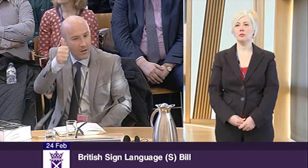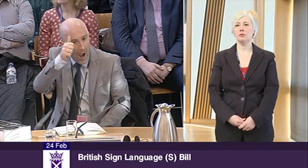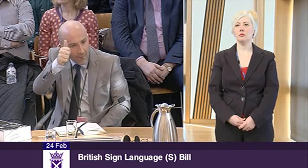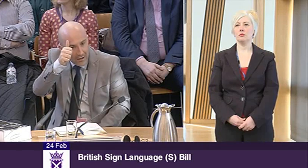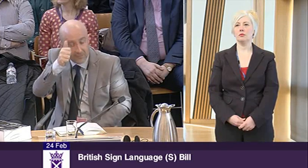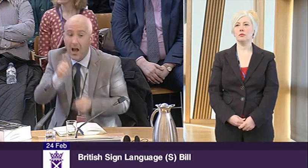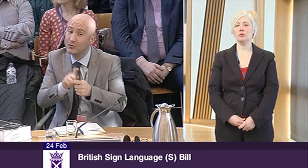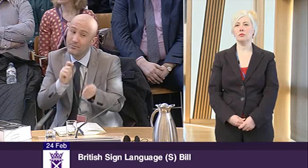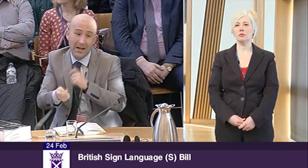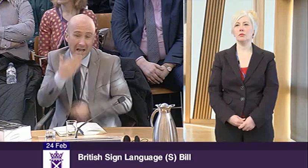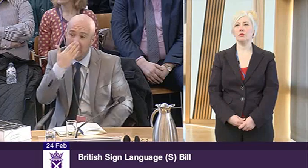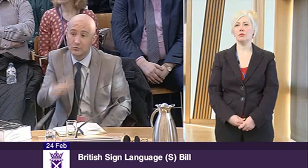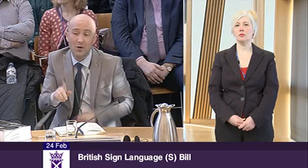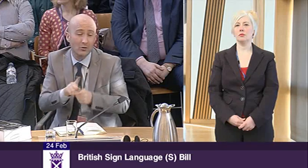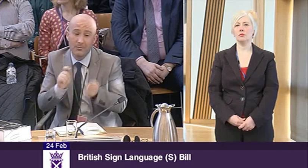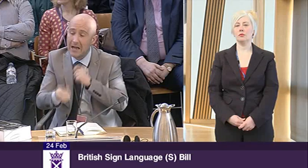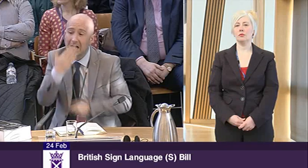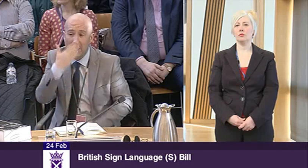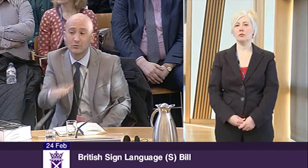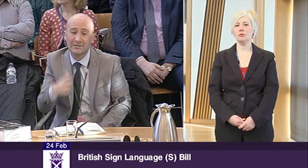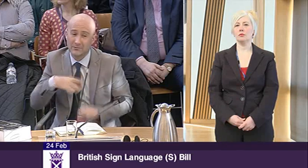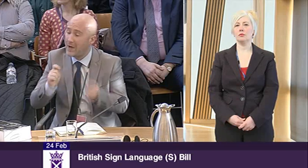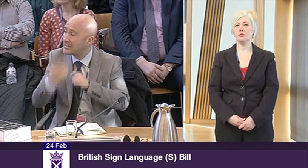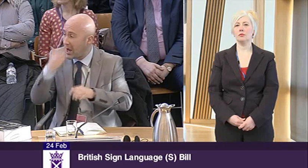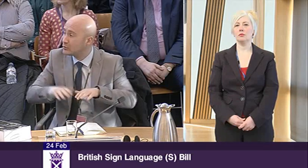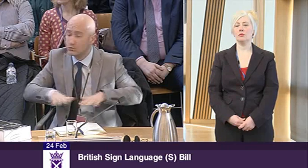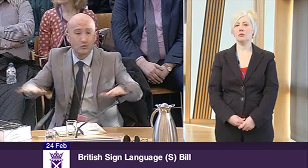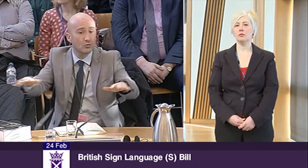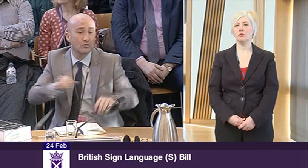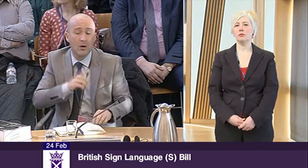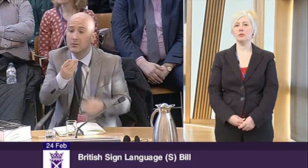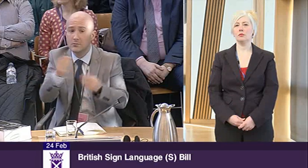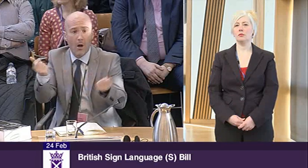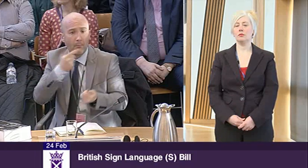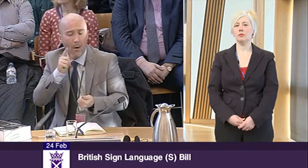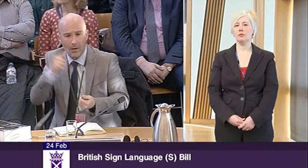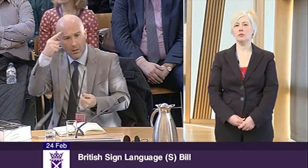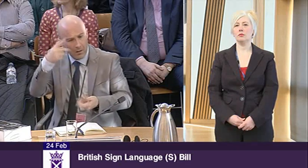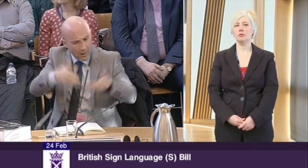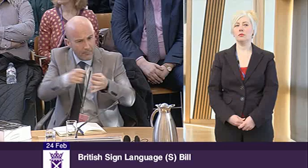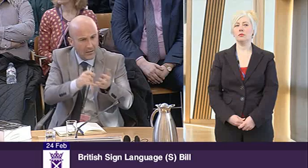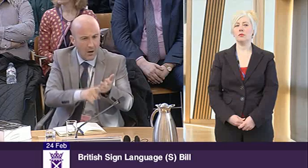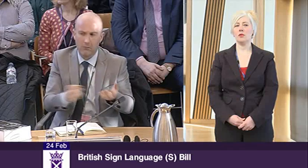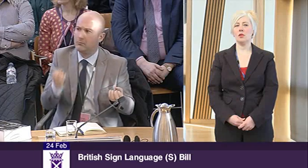BSL as a language and recognise that the issues for BSL users are to do with language and